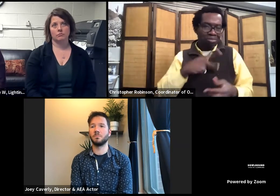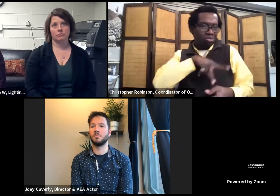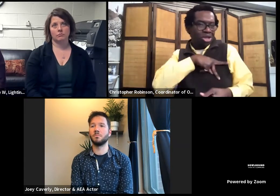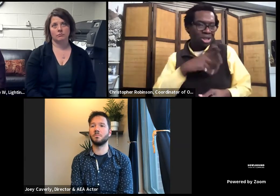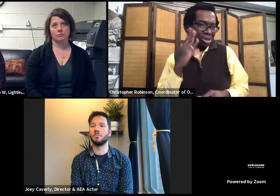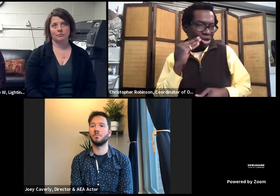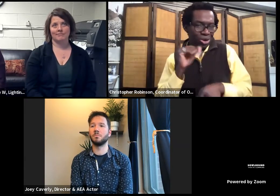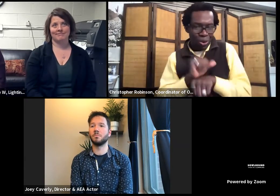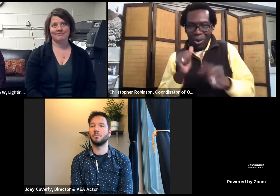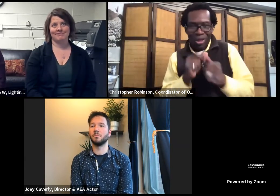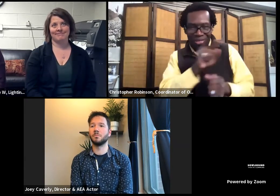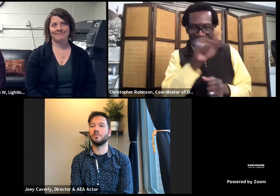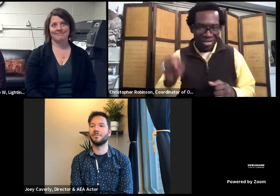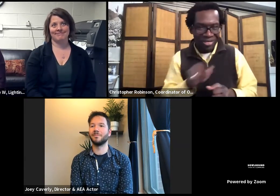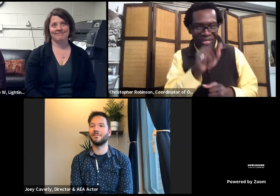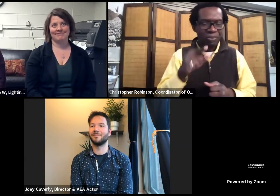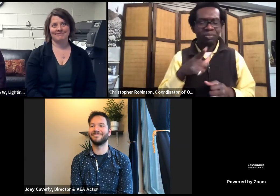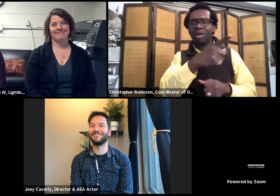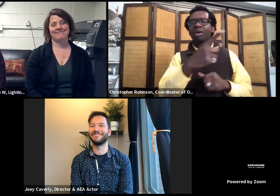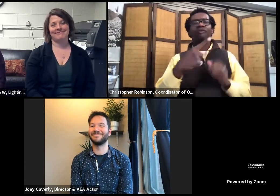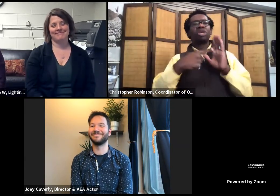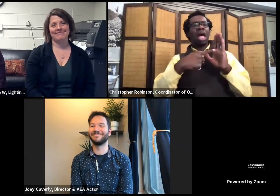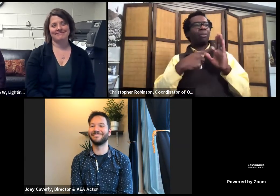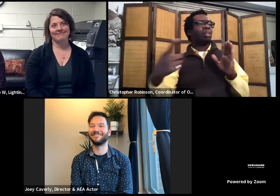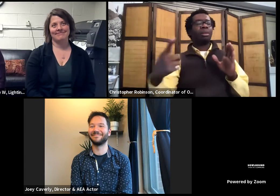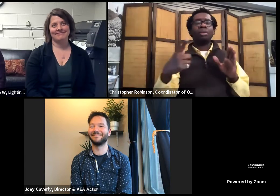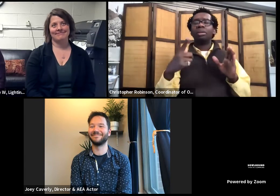Oh, wow, and I have some personal experience working with some of you